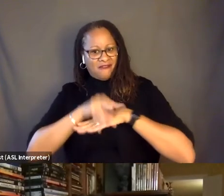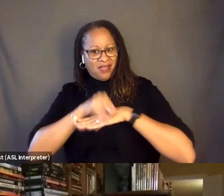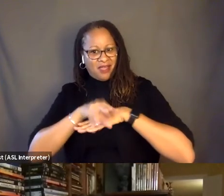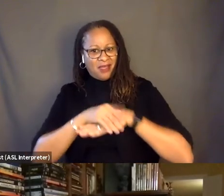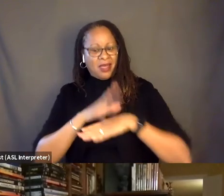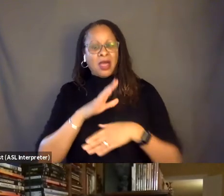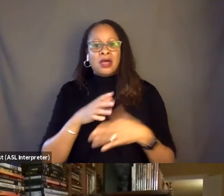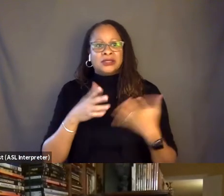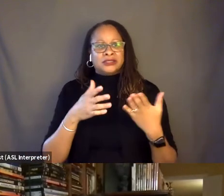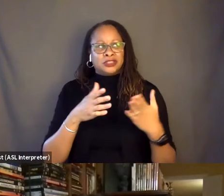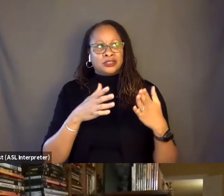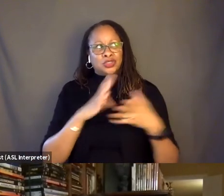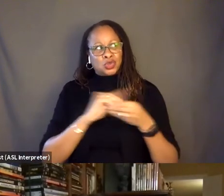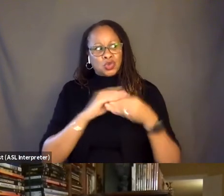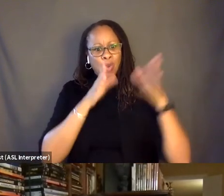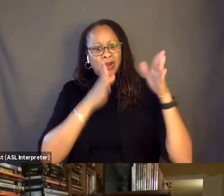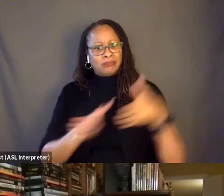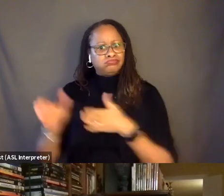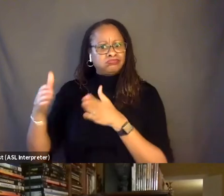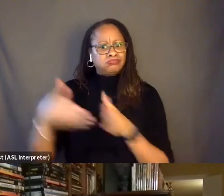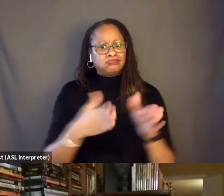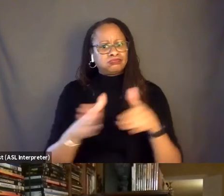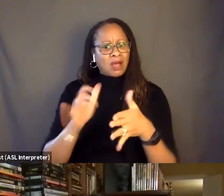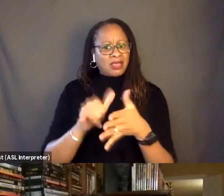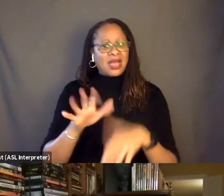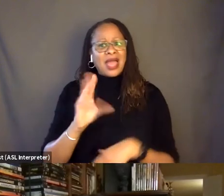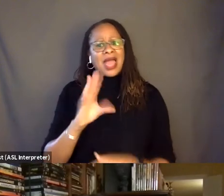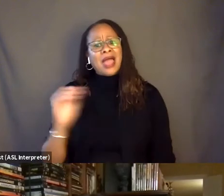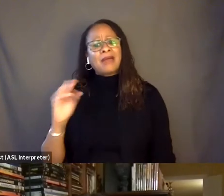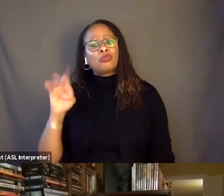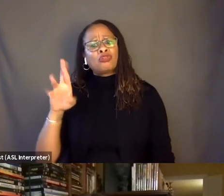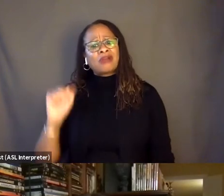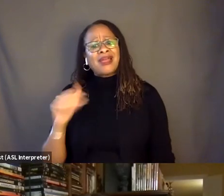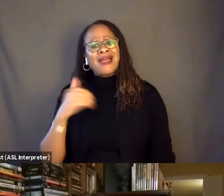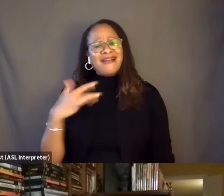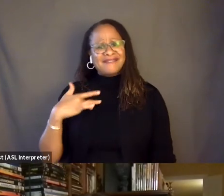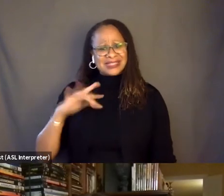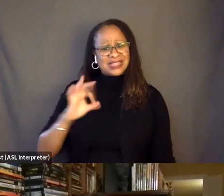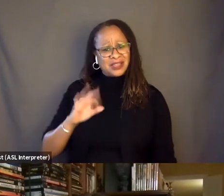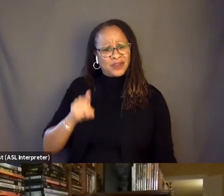of the story that you were telling. And Maria, I have this sense of you, perhaps I'm wrong.